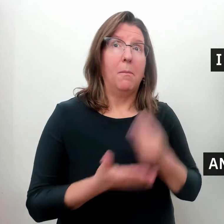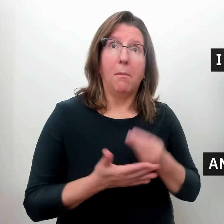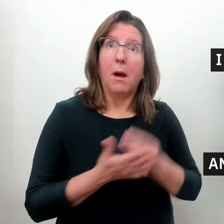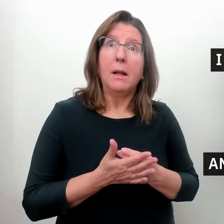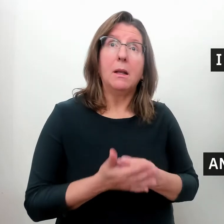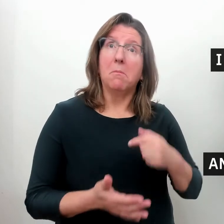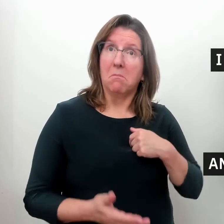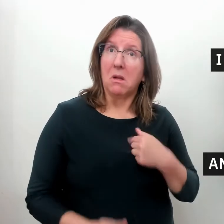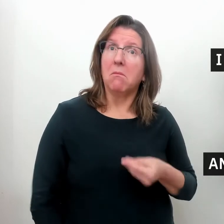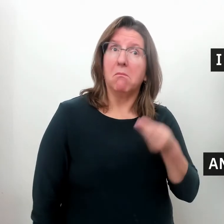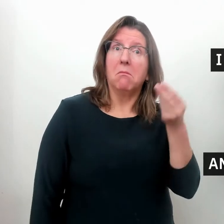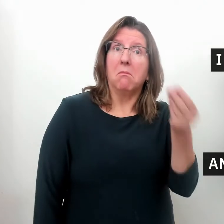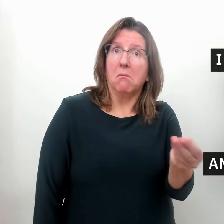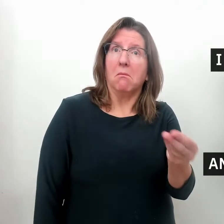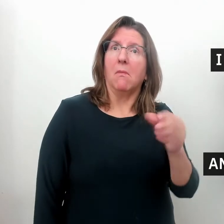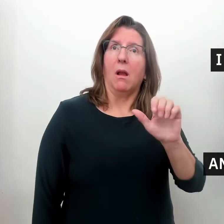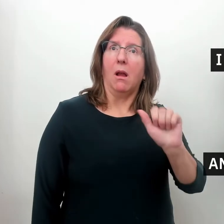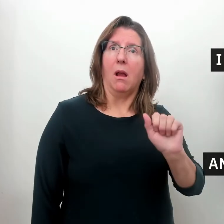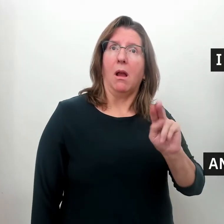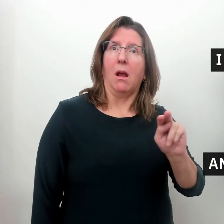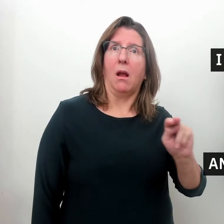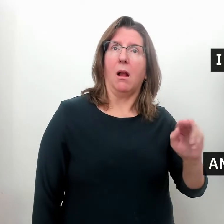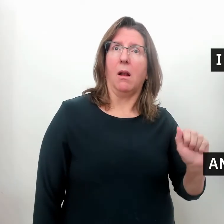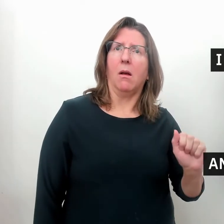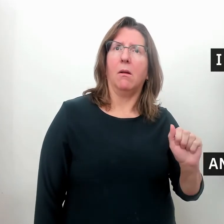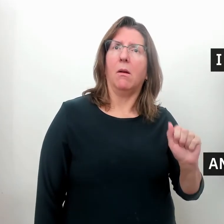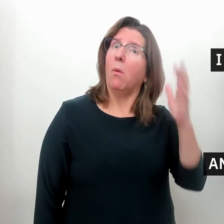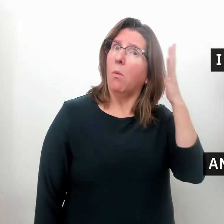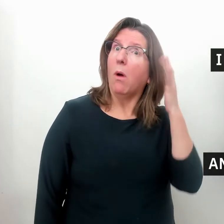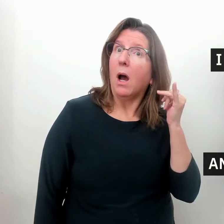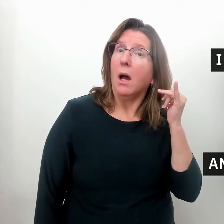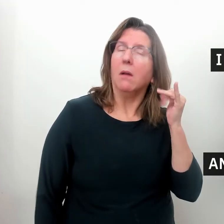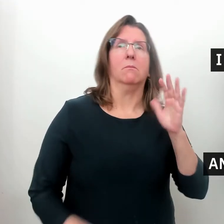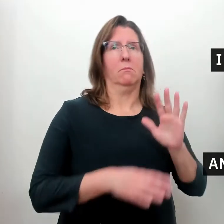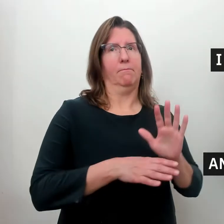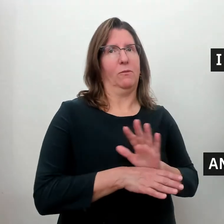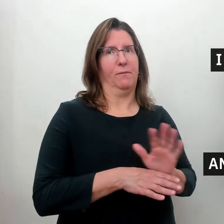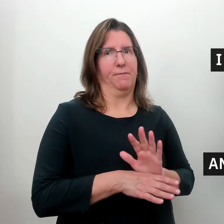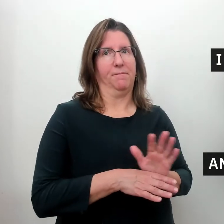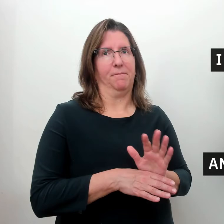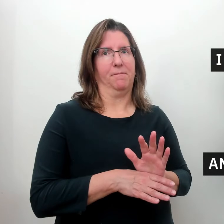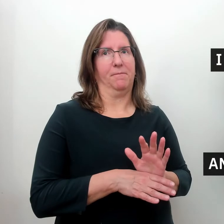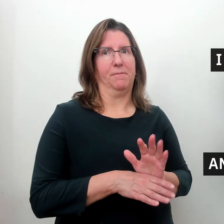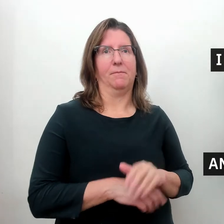MONEY ME GIVE fsANNA WHY MOVIES